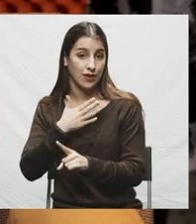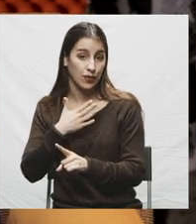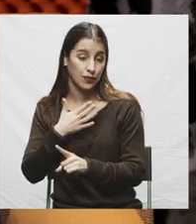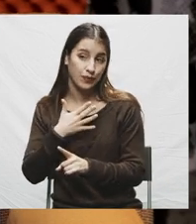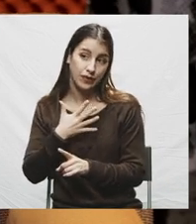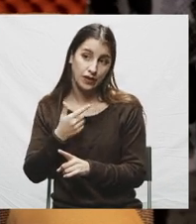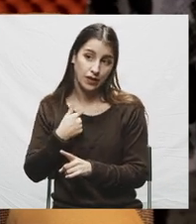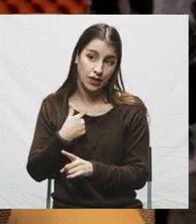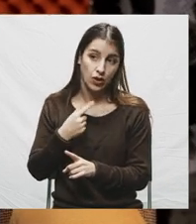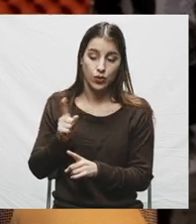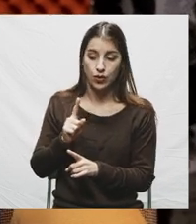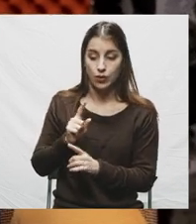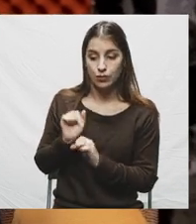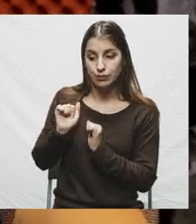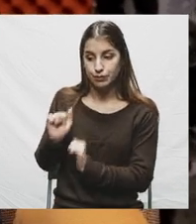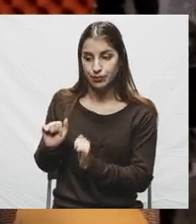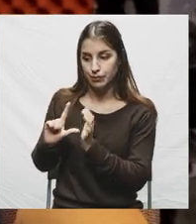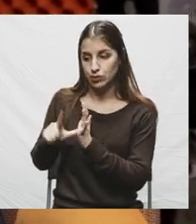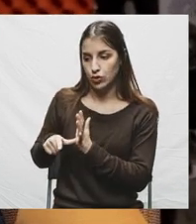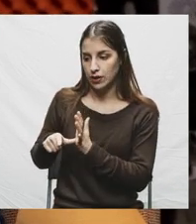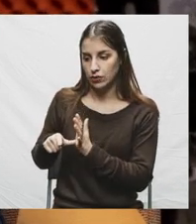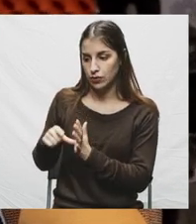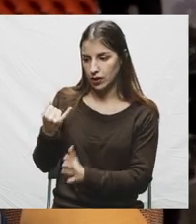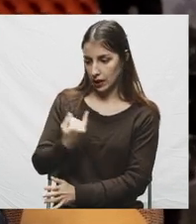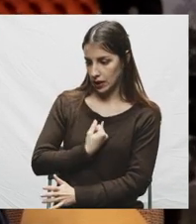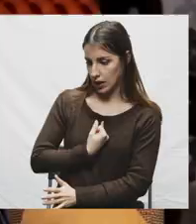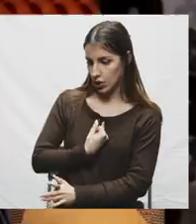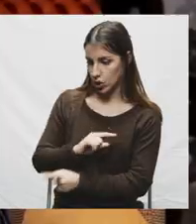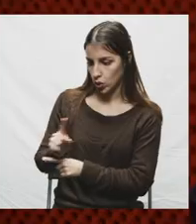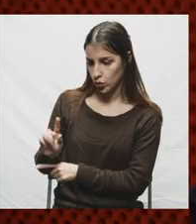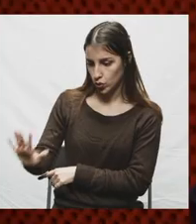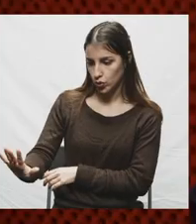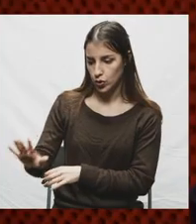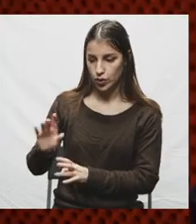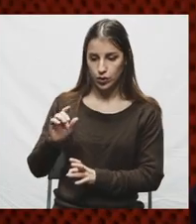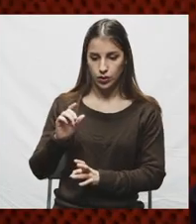trying not to fix myself in a form or a project type, nor in...